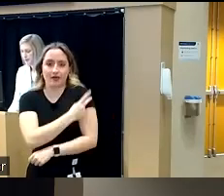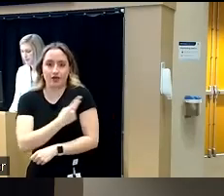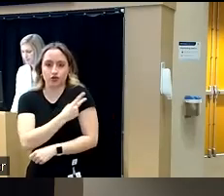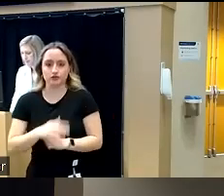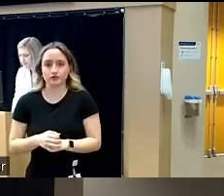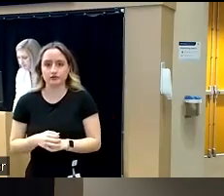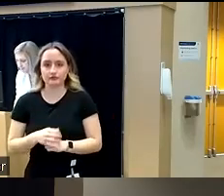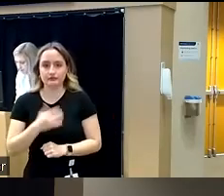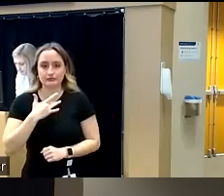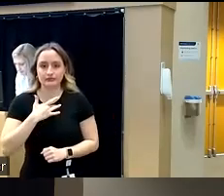um